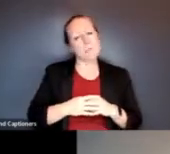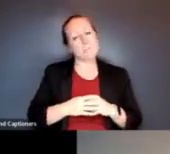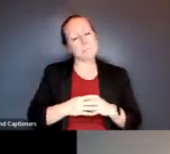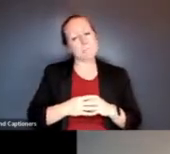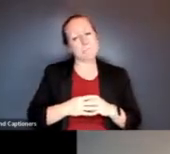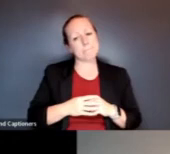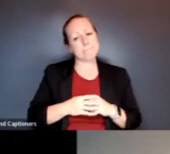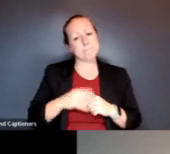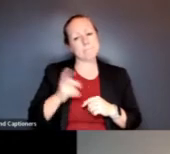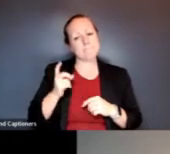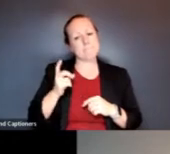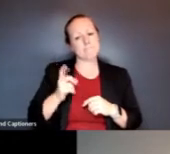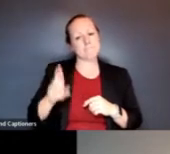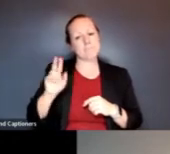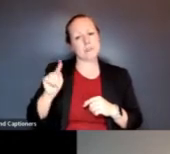Theo Tsaousides: A little more context about traditional healing.